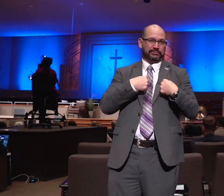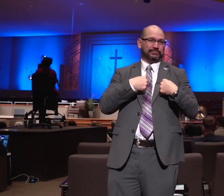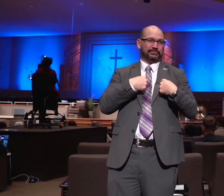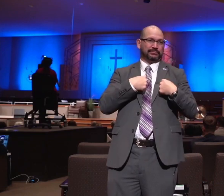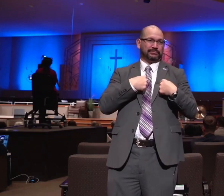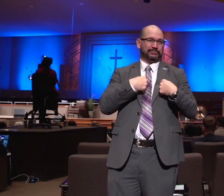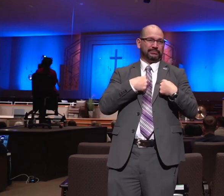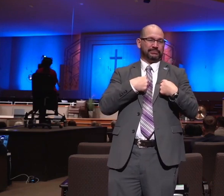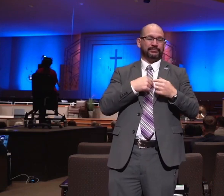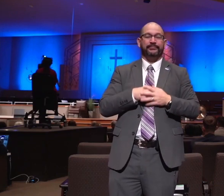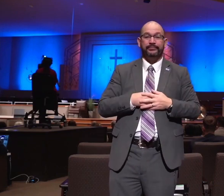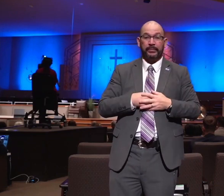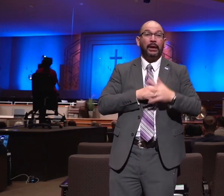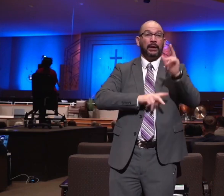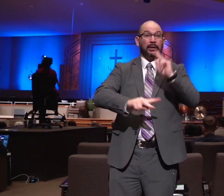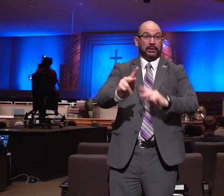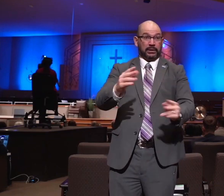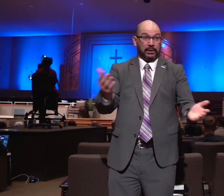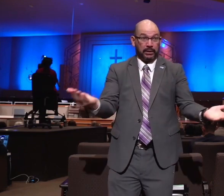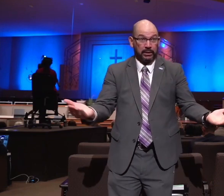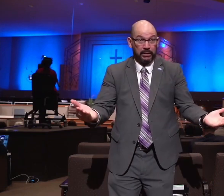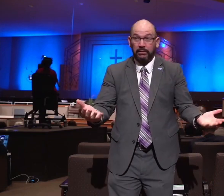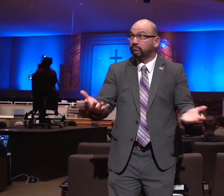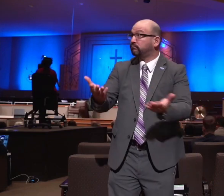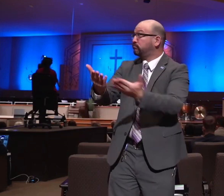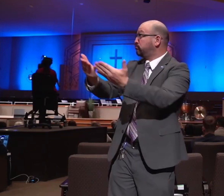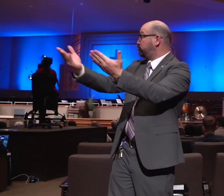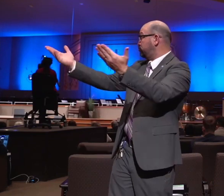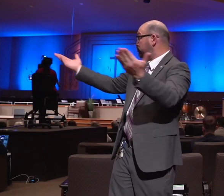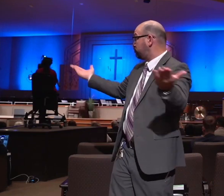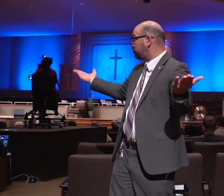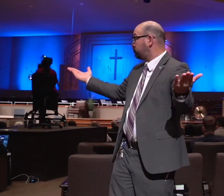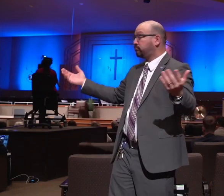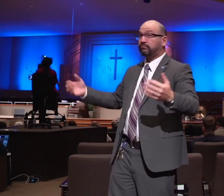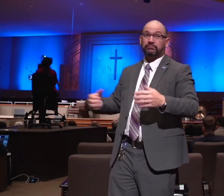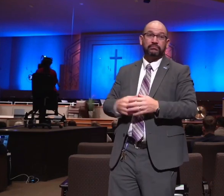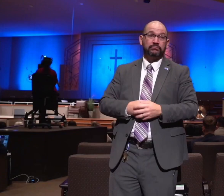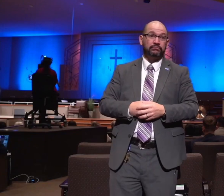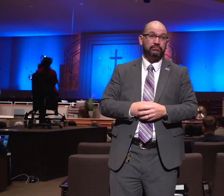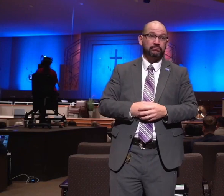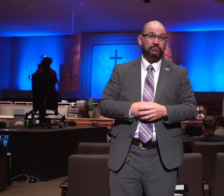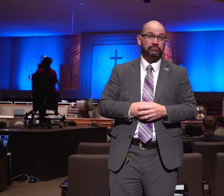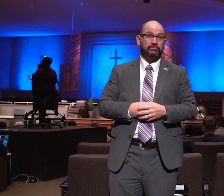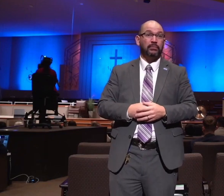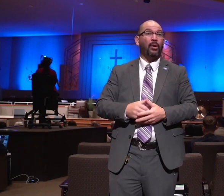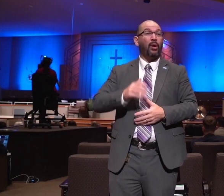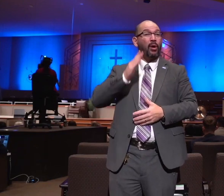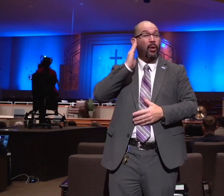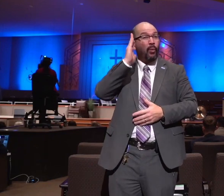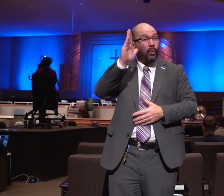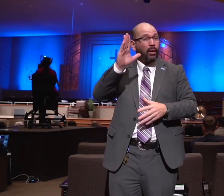there are people in this room who will be miles ahead of me at the